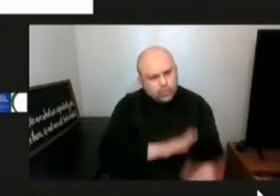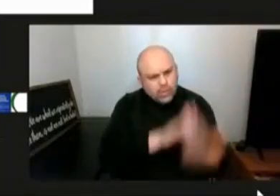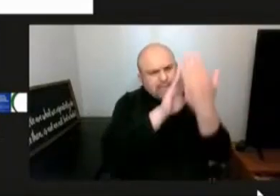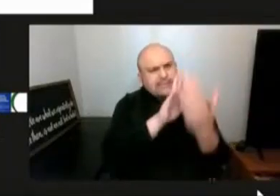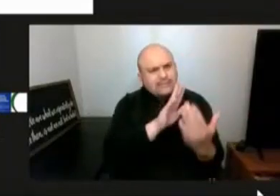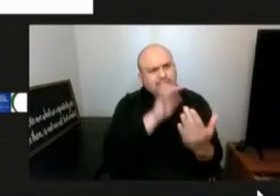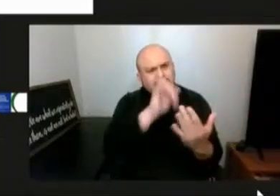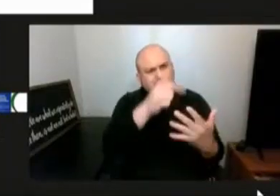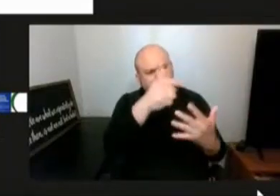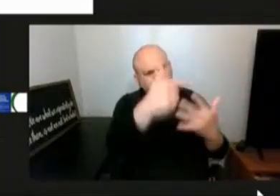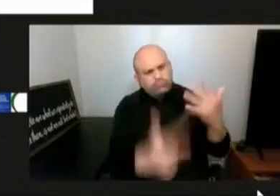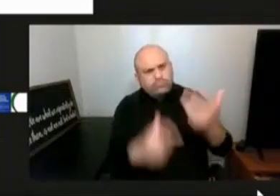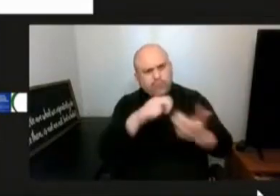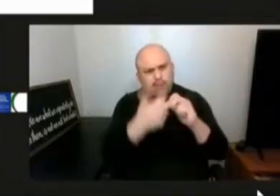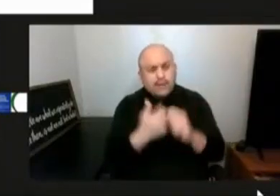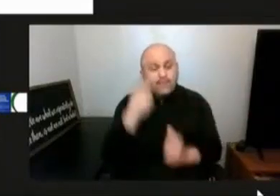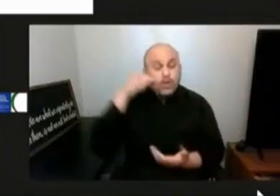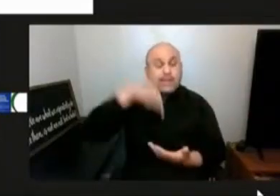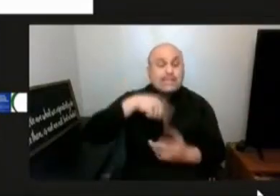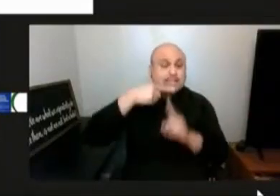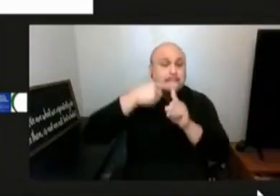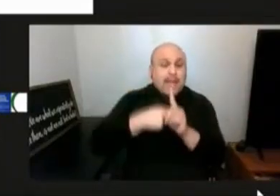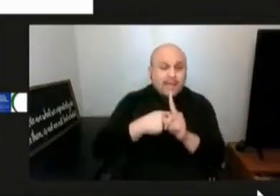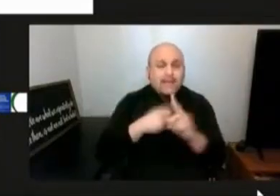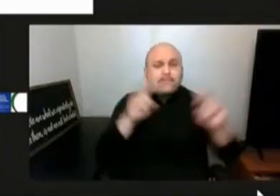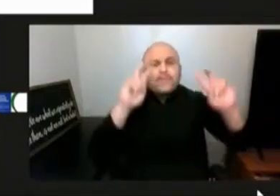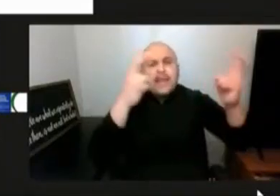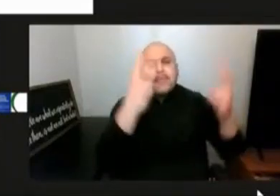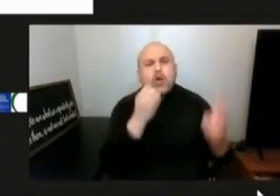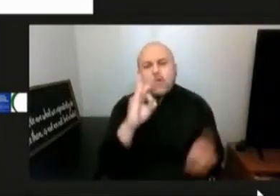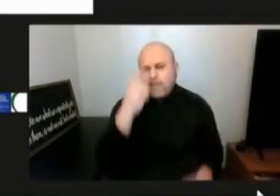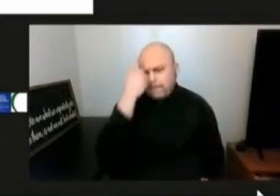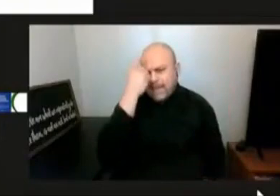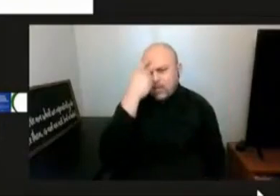For this month, the topic of mental and behavioral health.